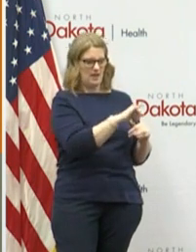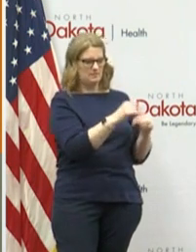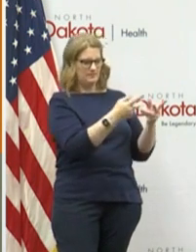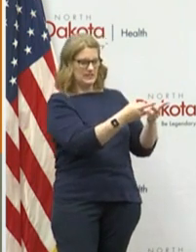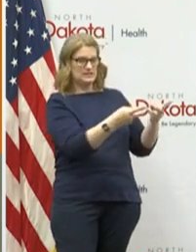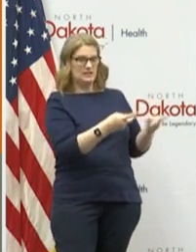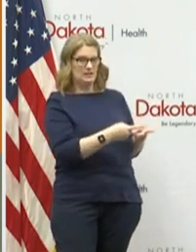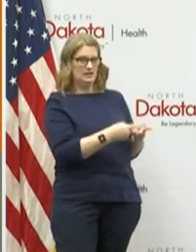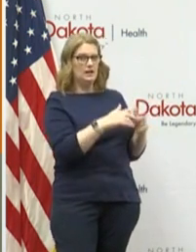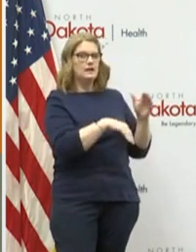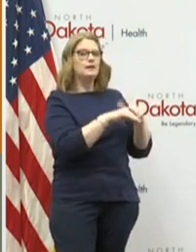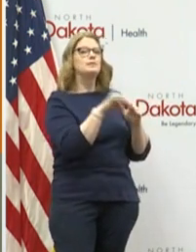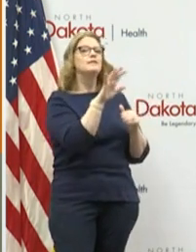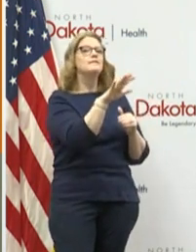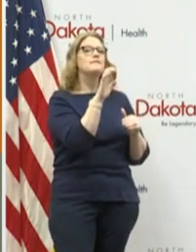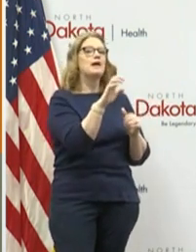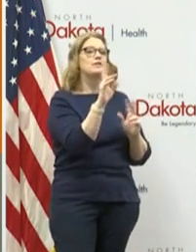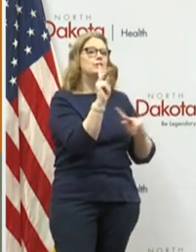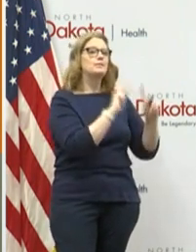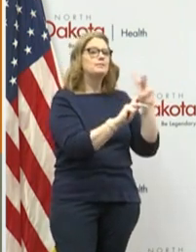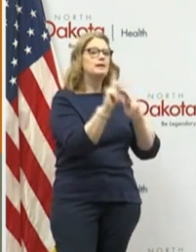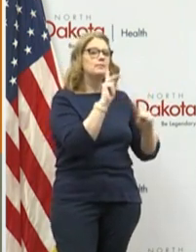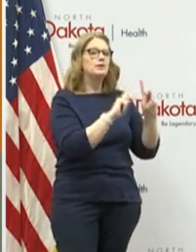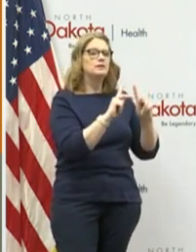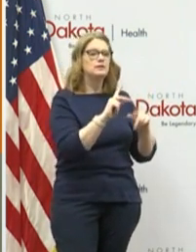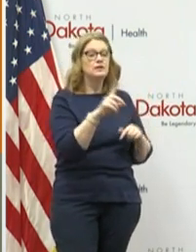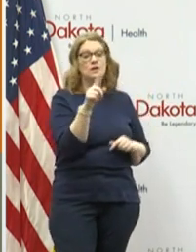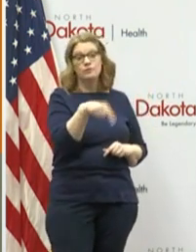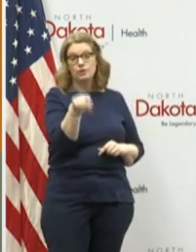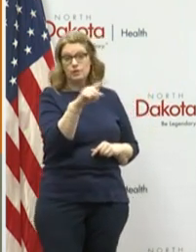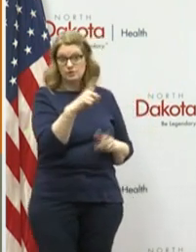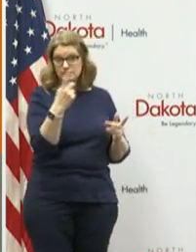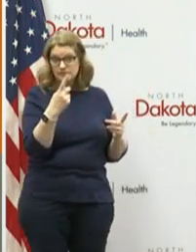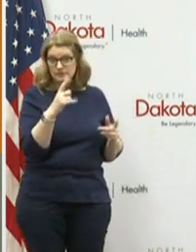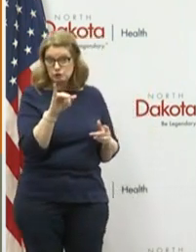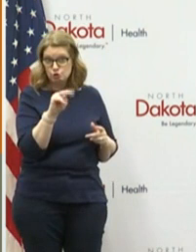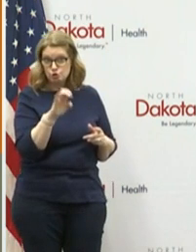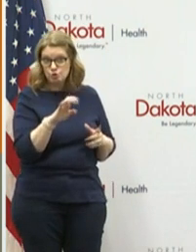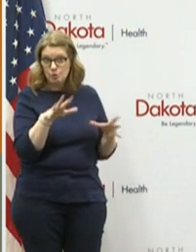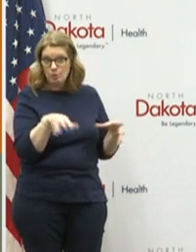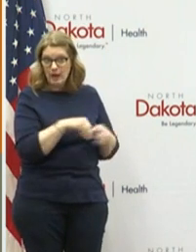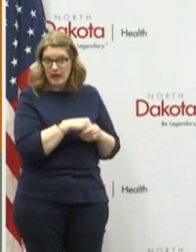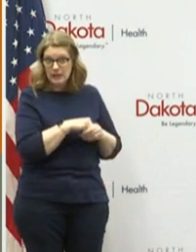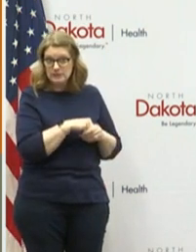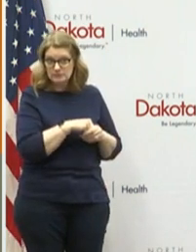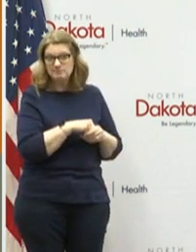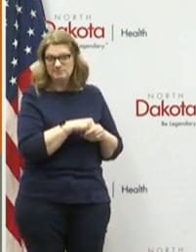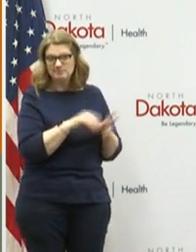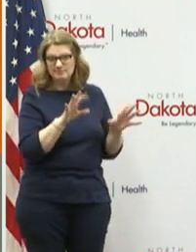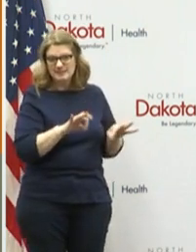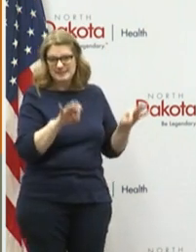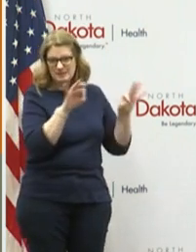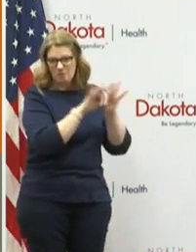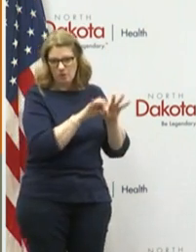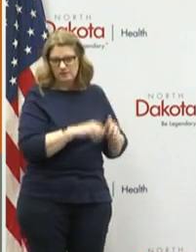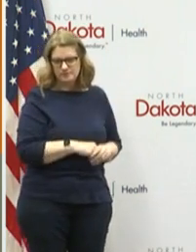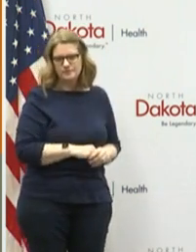HAVING ALTERNATE ROWS. BANQUETS AND WEDDINGS, GREEN OPENS UP TO 75% OF THE FACILITY AND UP TO 500 ATTENDEES FOR